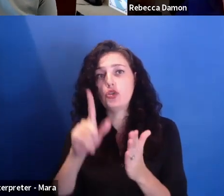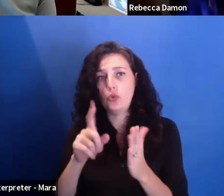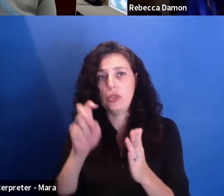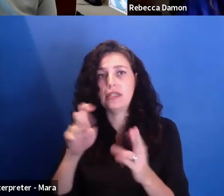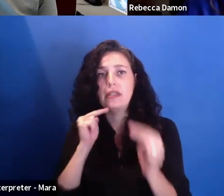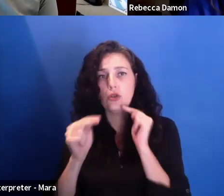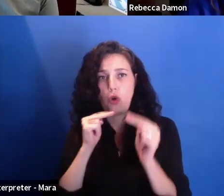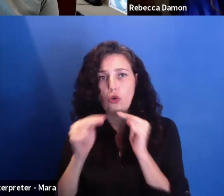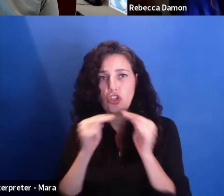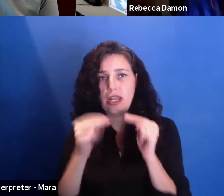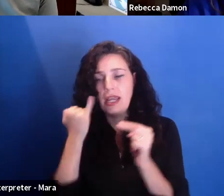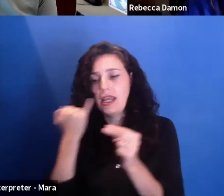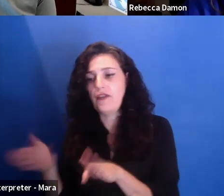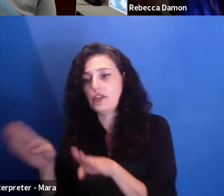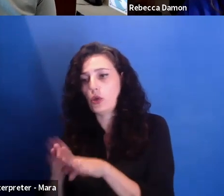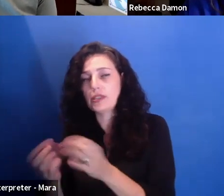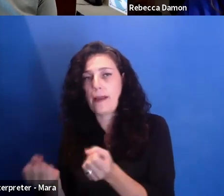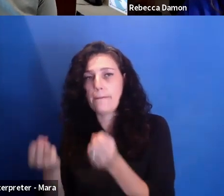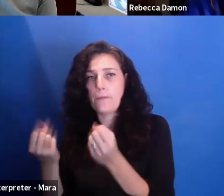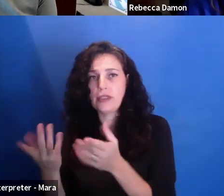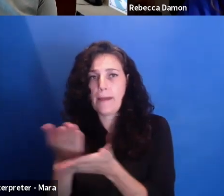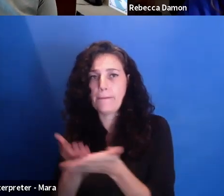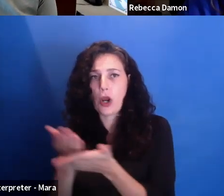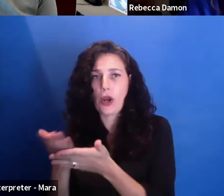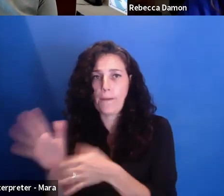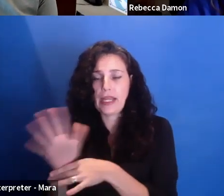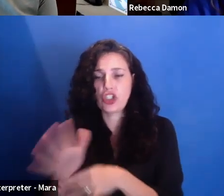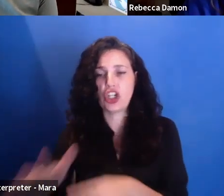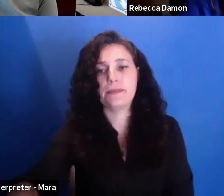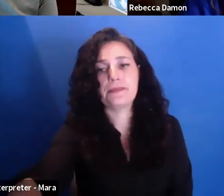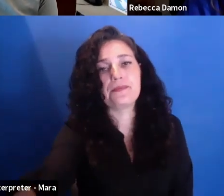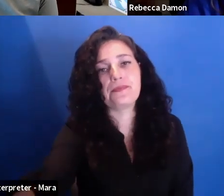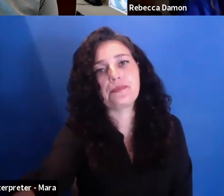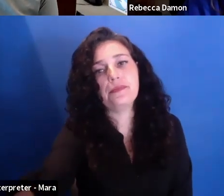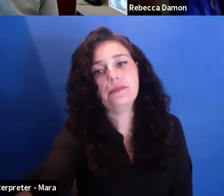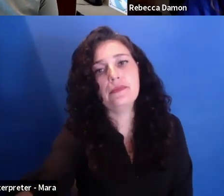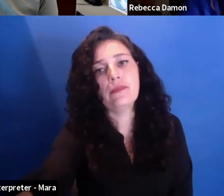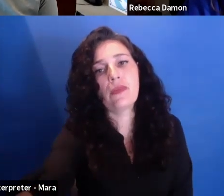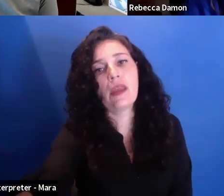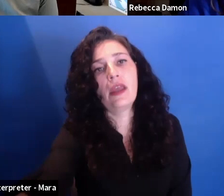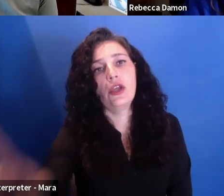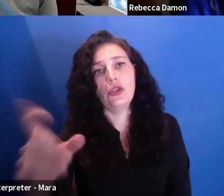And if you're on a closed end multi-part picture, then you will need, you will be entitled to quarantine pay unless you make at least